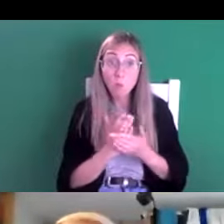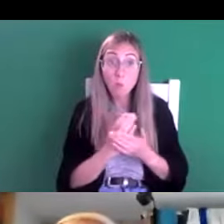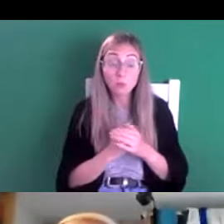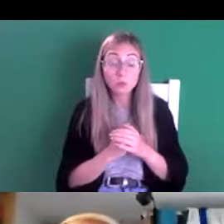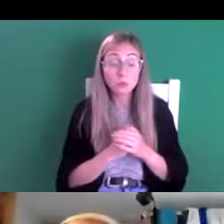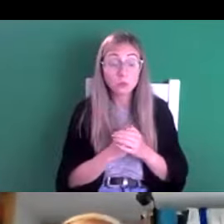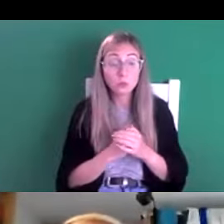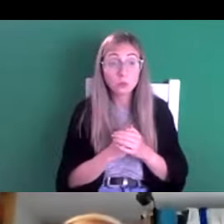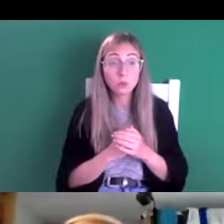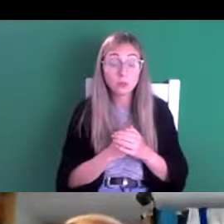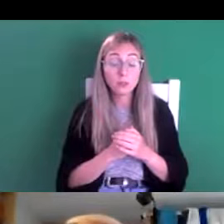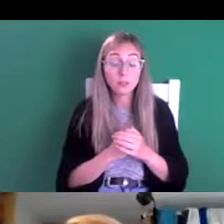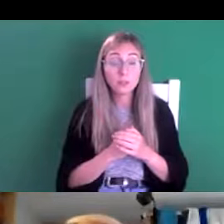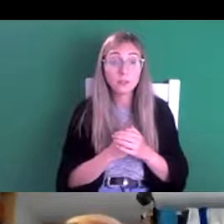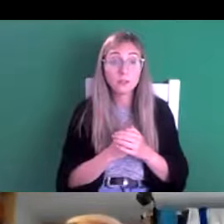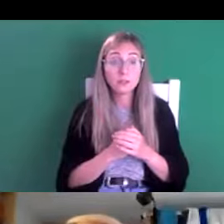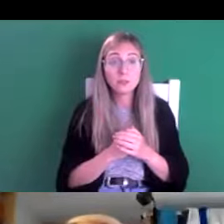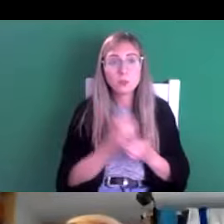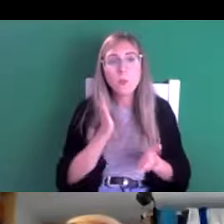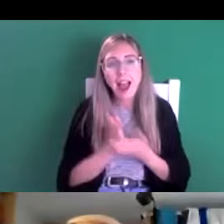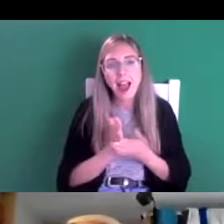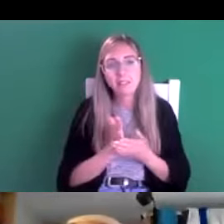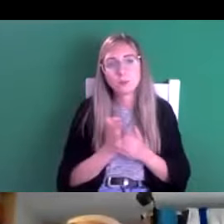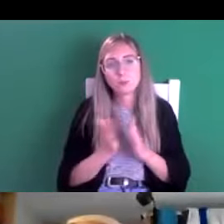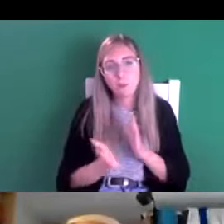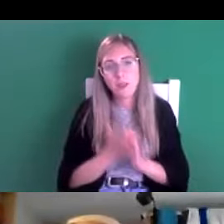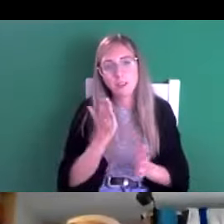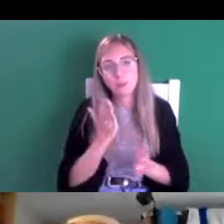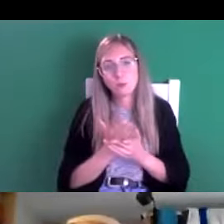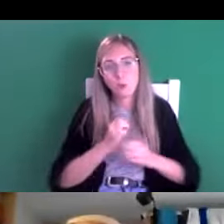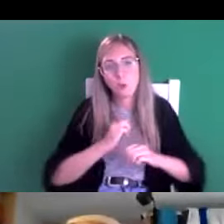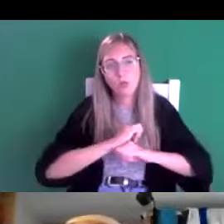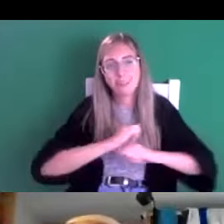you've got yeah you've got to be in an accessible space within the gallery and not all the galleries